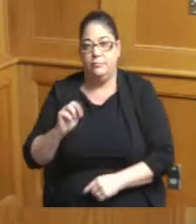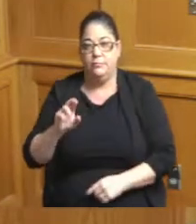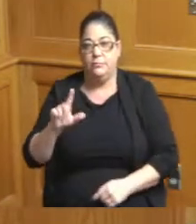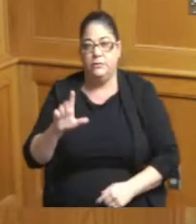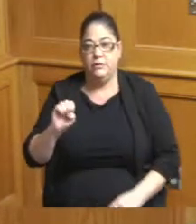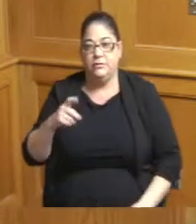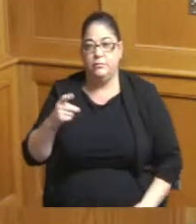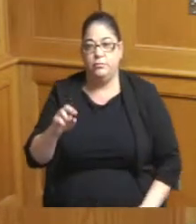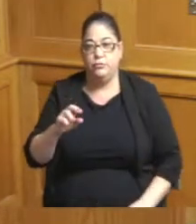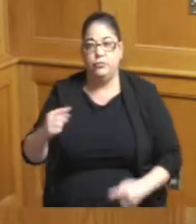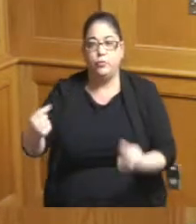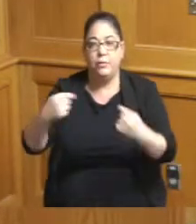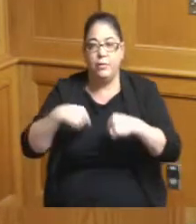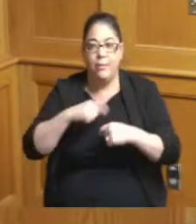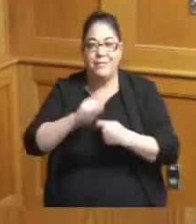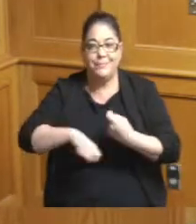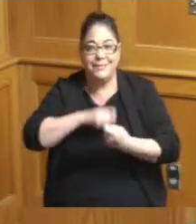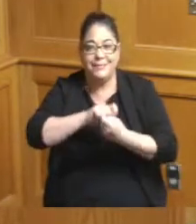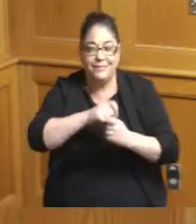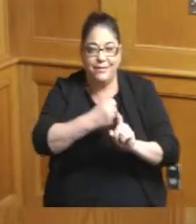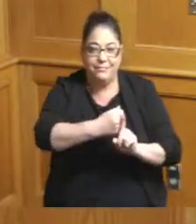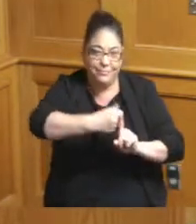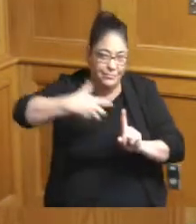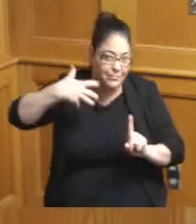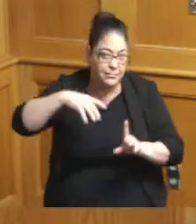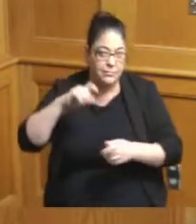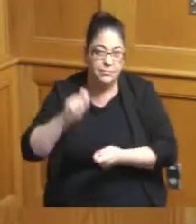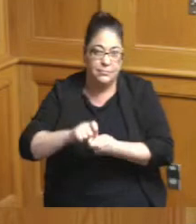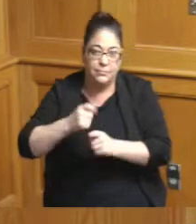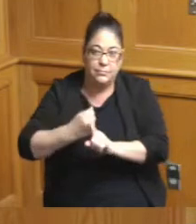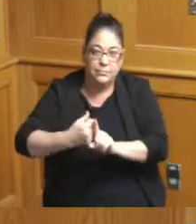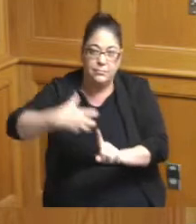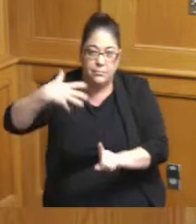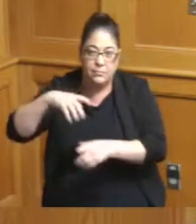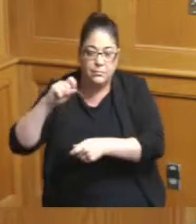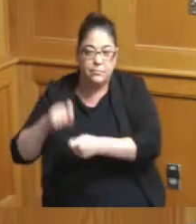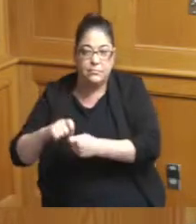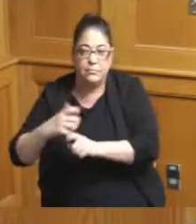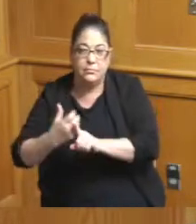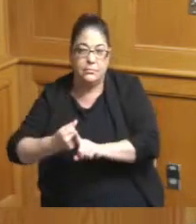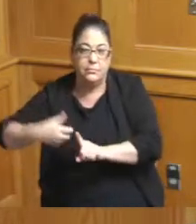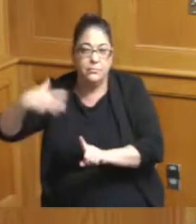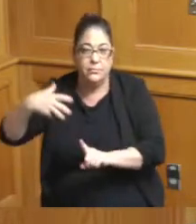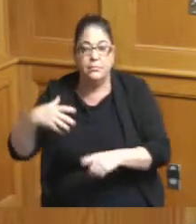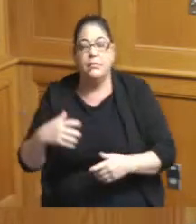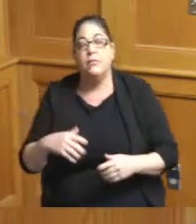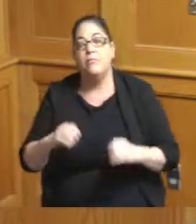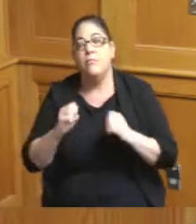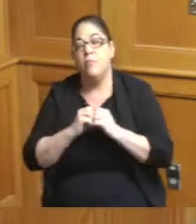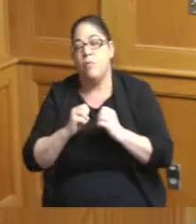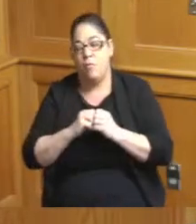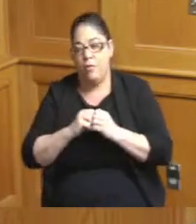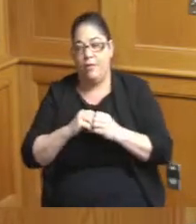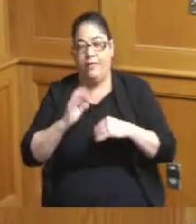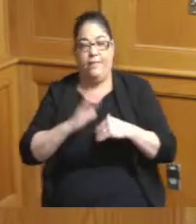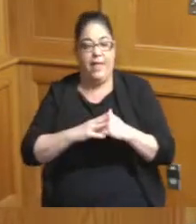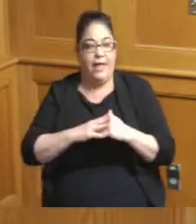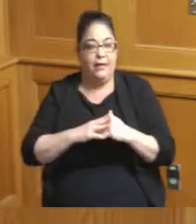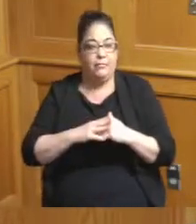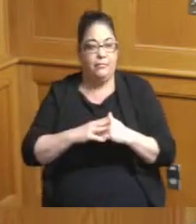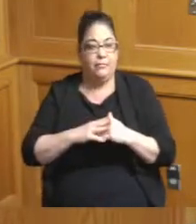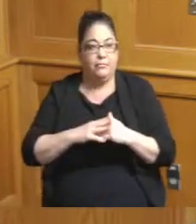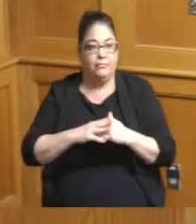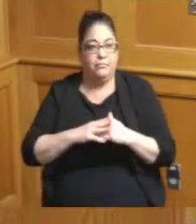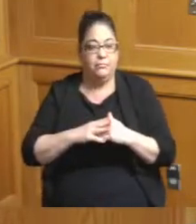give specific details on what that entails more specifically than he can my opinion he can meet